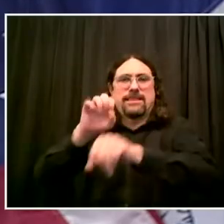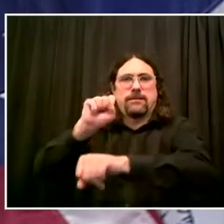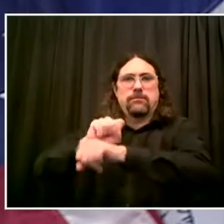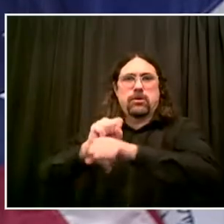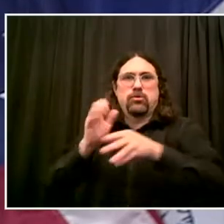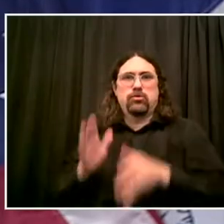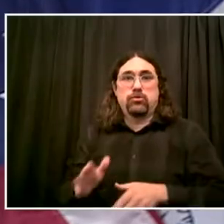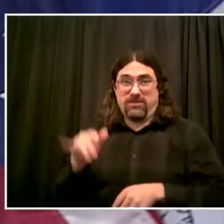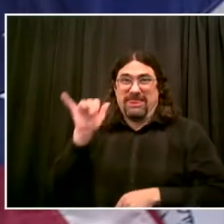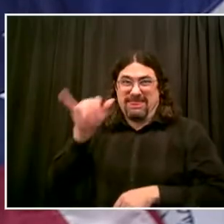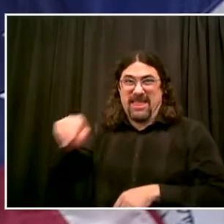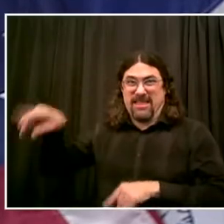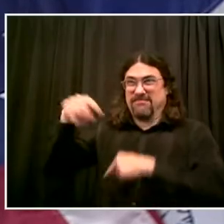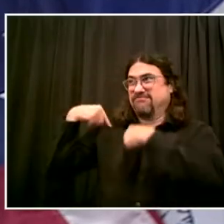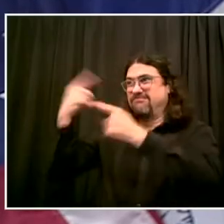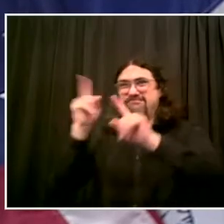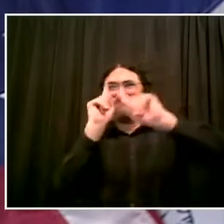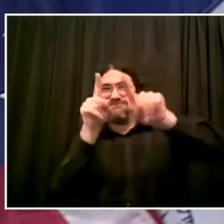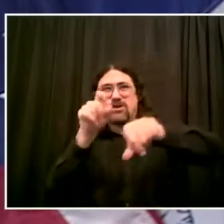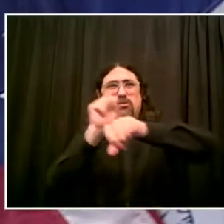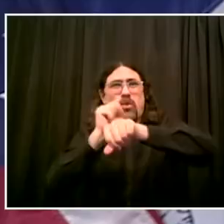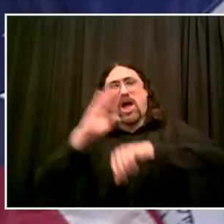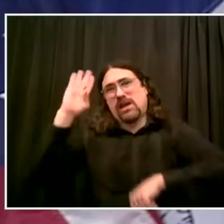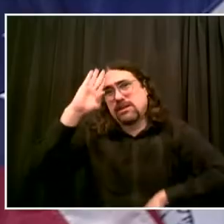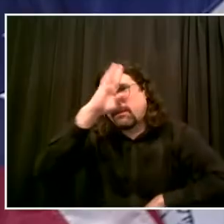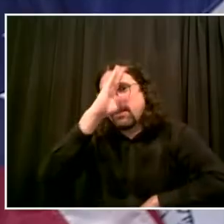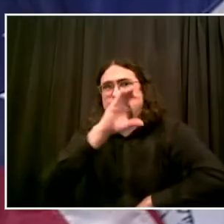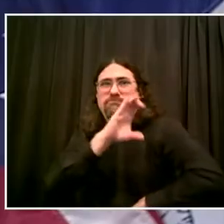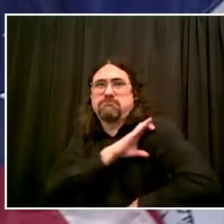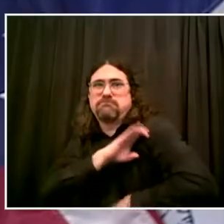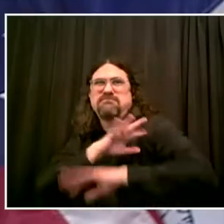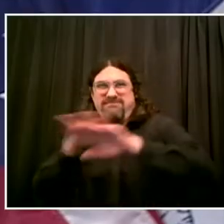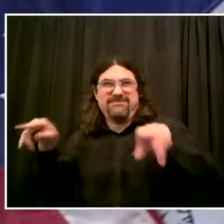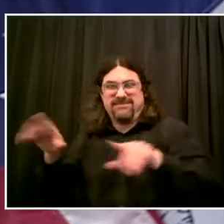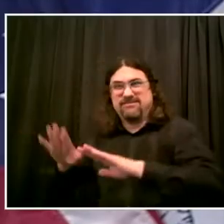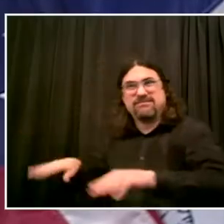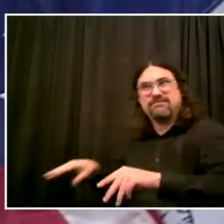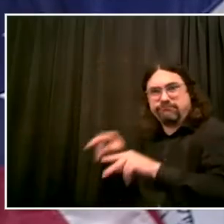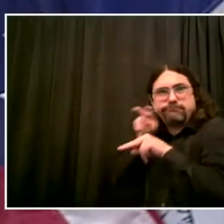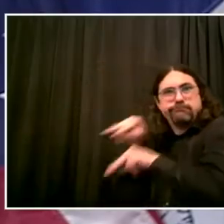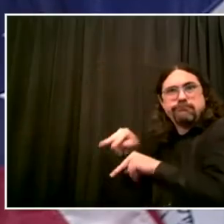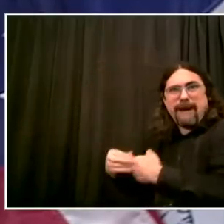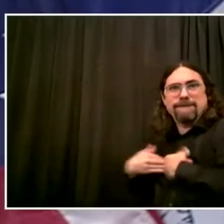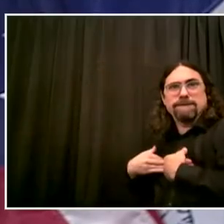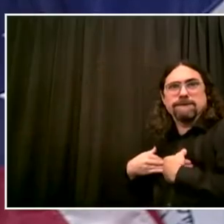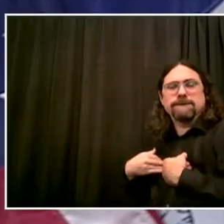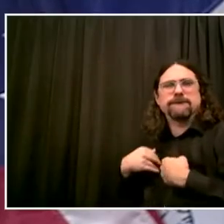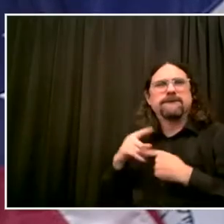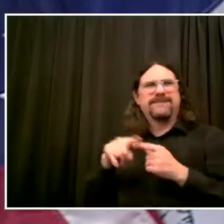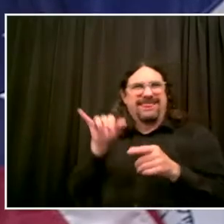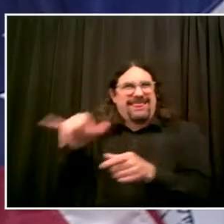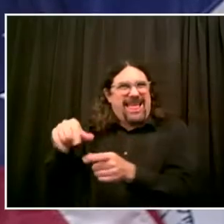FSAETY FOCUS. IN TERMS OF CILHDARCE LOOKING LIKE IT NORMALLY DOES OR SCHOOL LOOKING